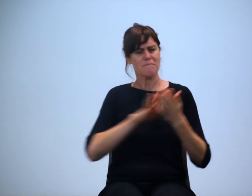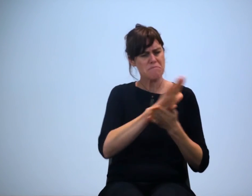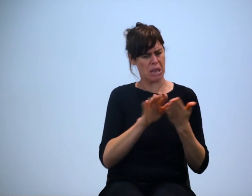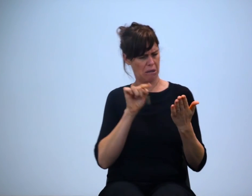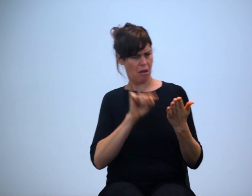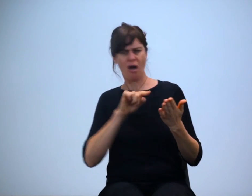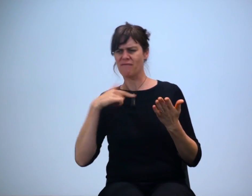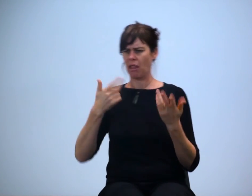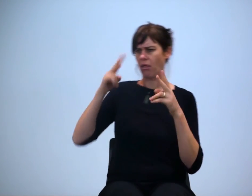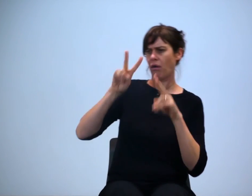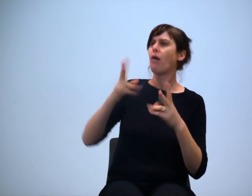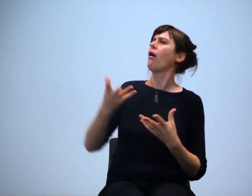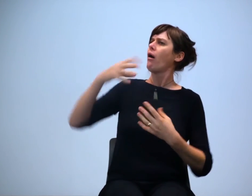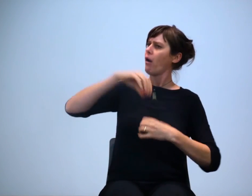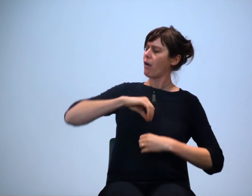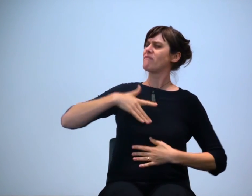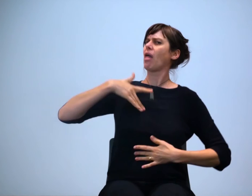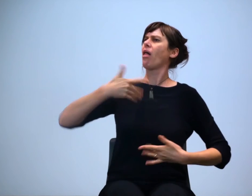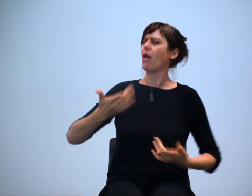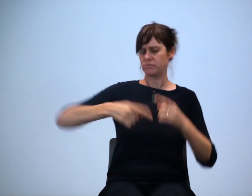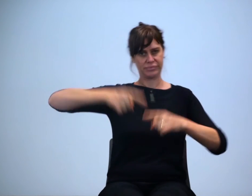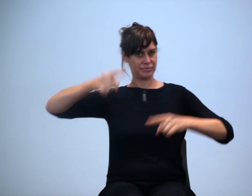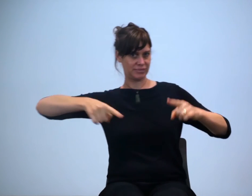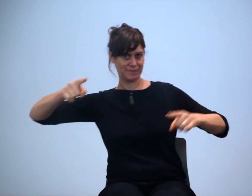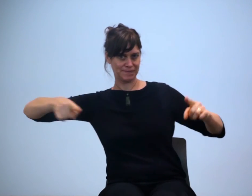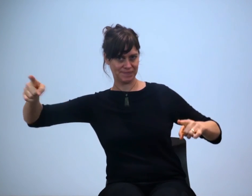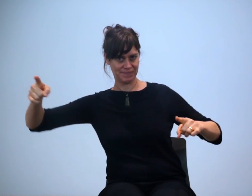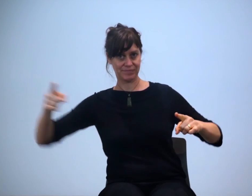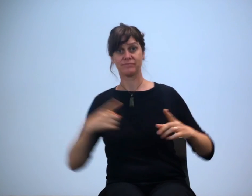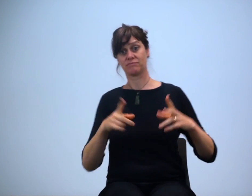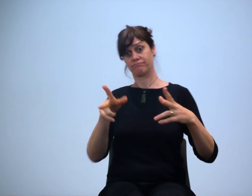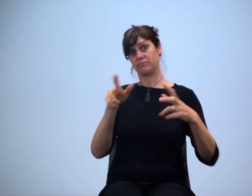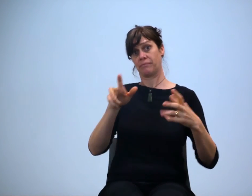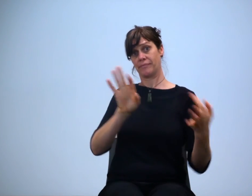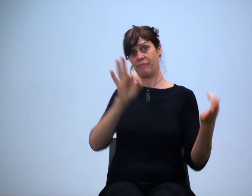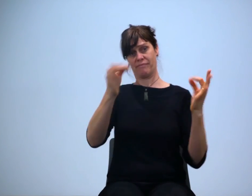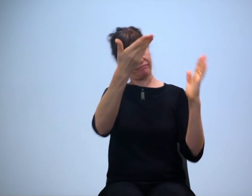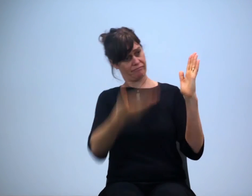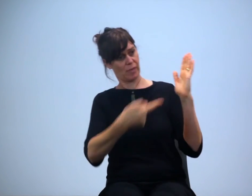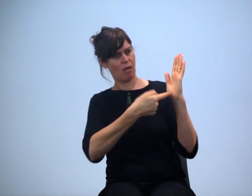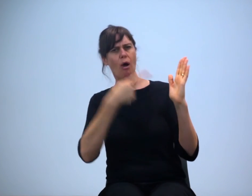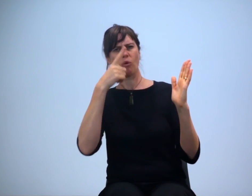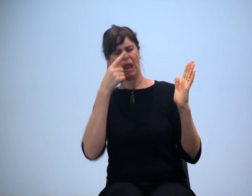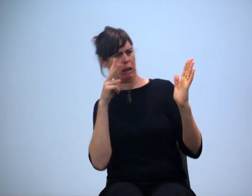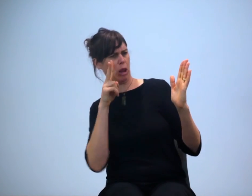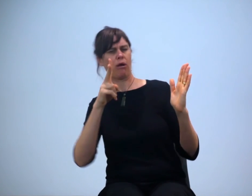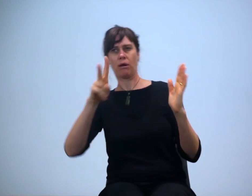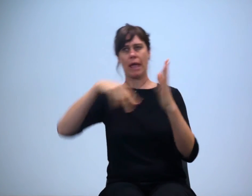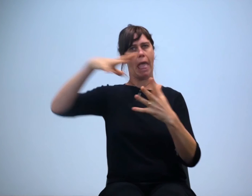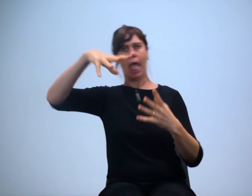a surprising variety of images, bearing an equally various array